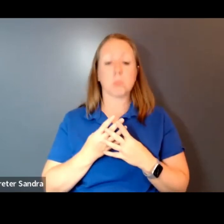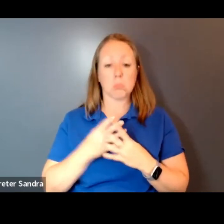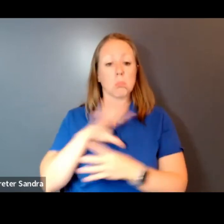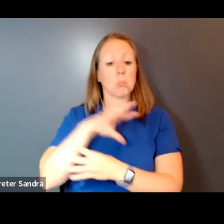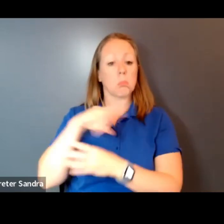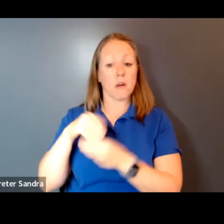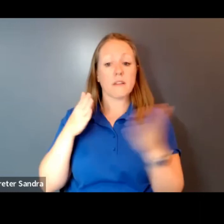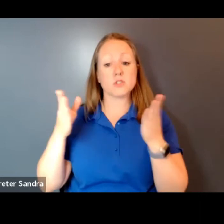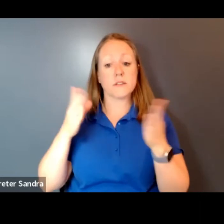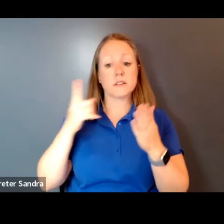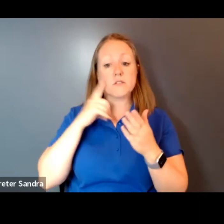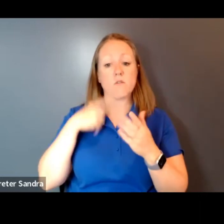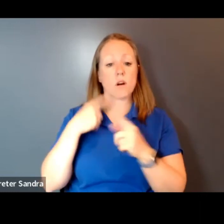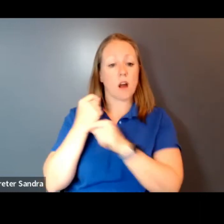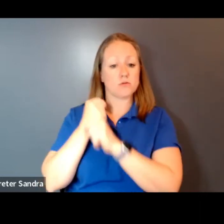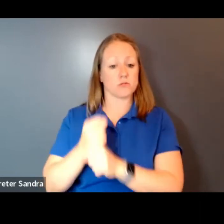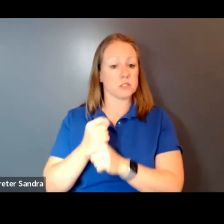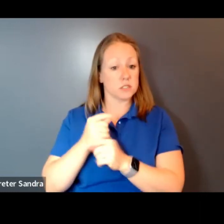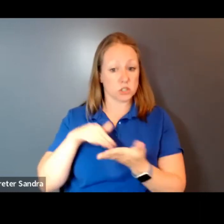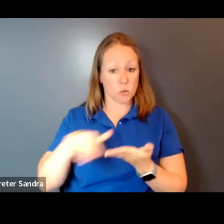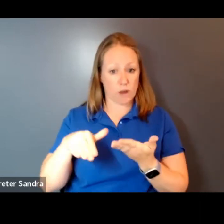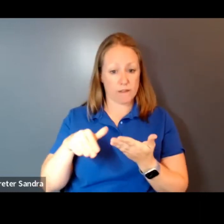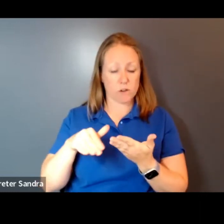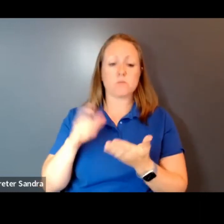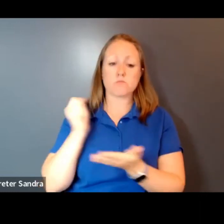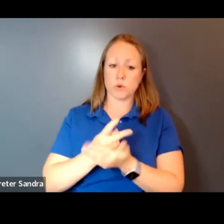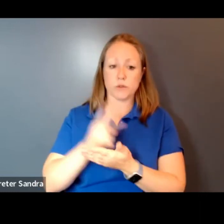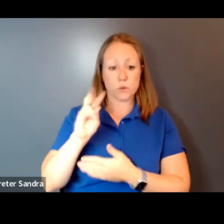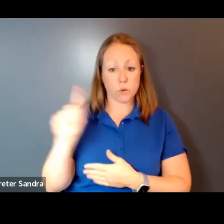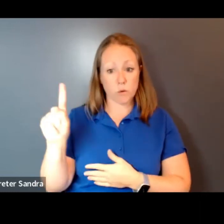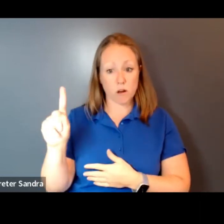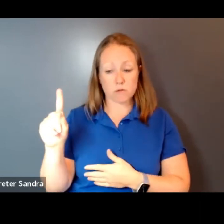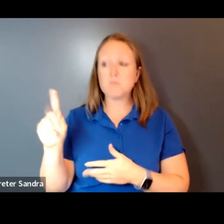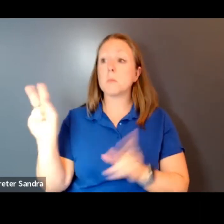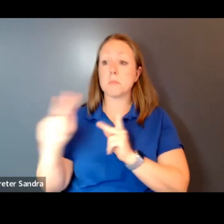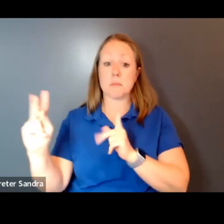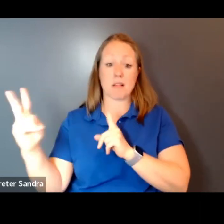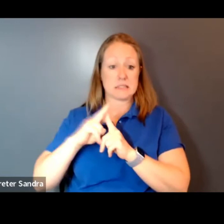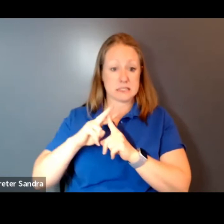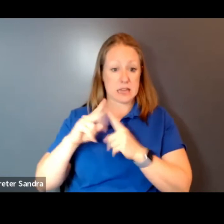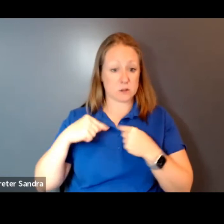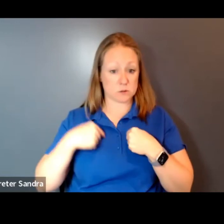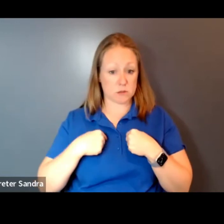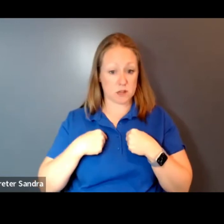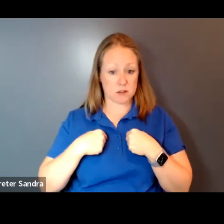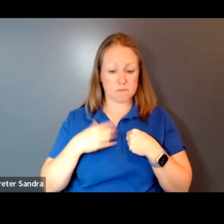traditional waiver in 2001. I had people assigned to me a case manager, I think I saw her like